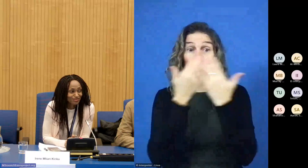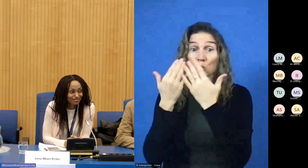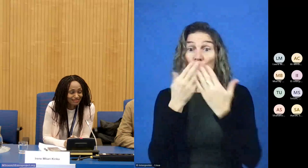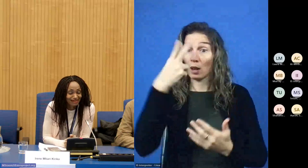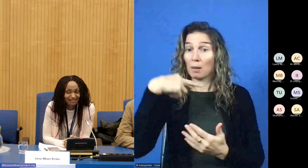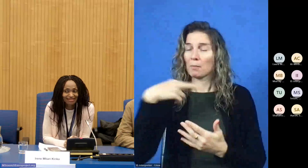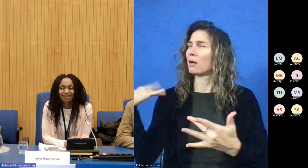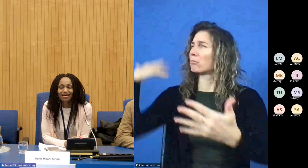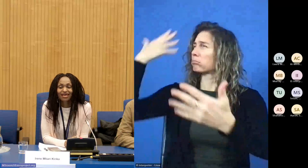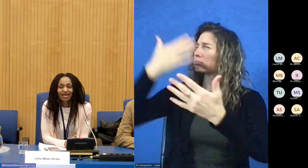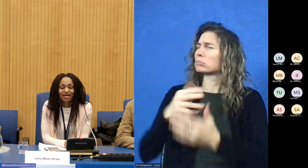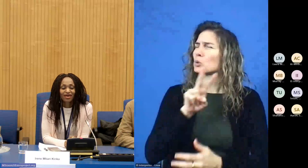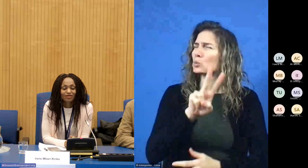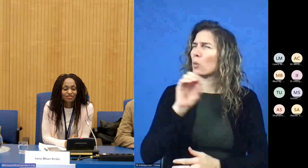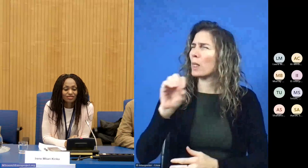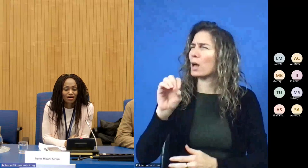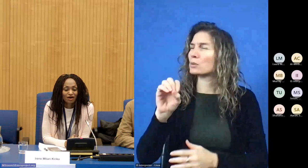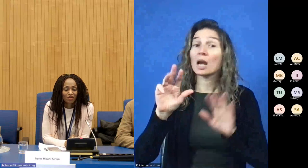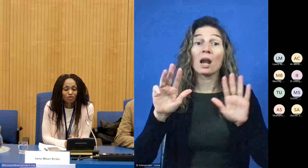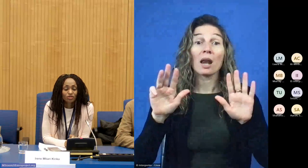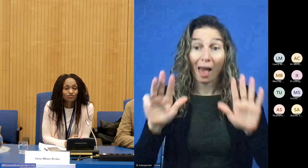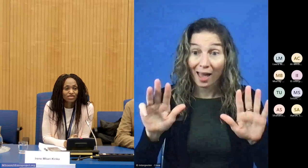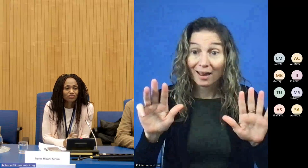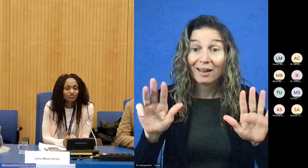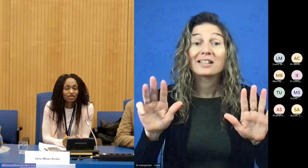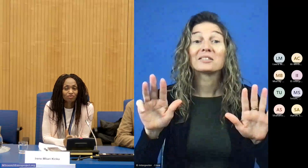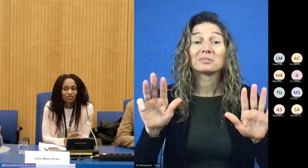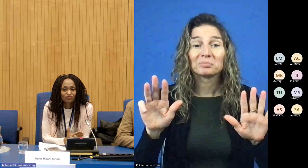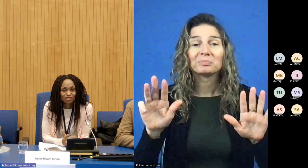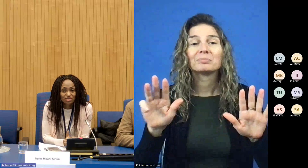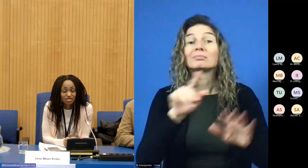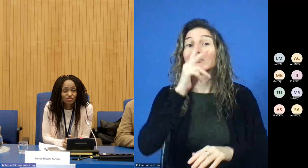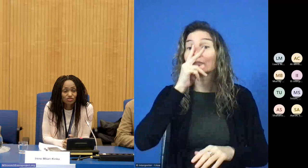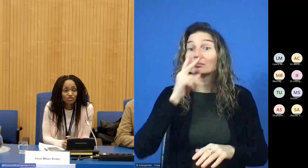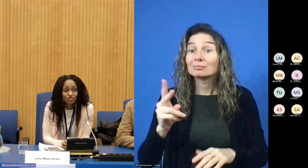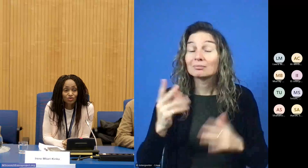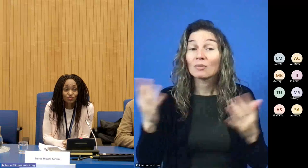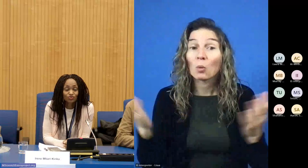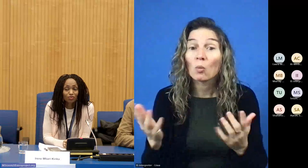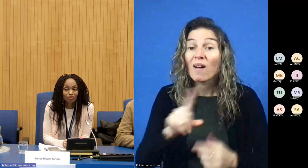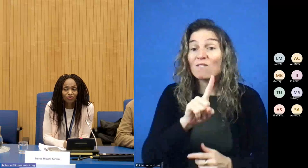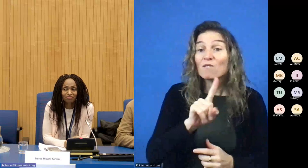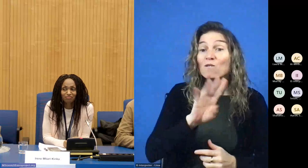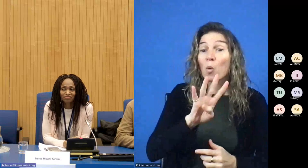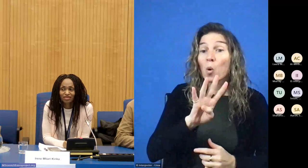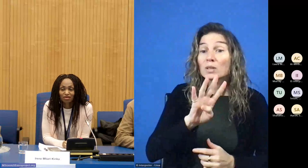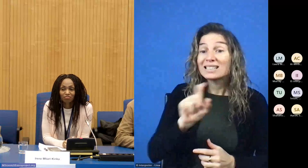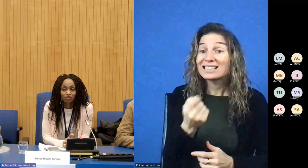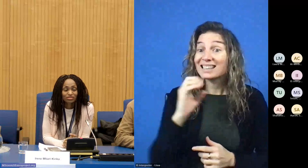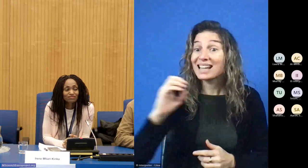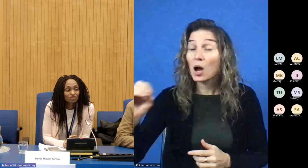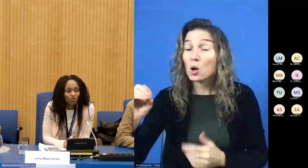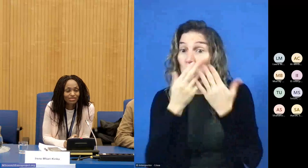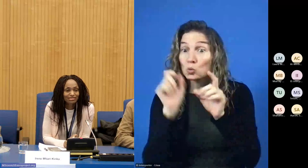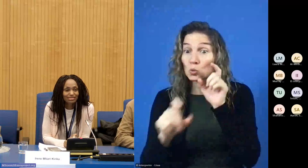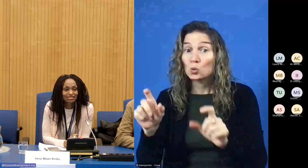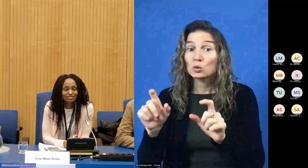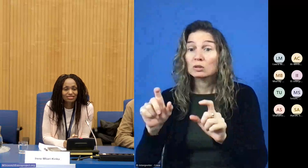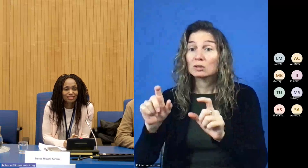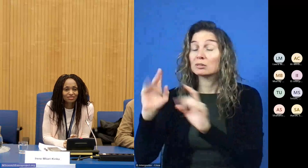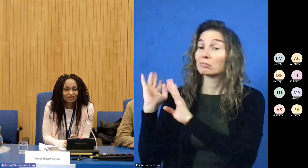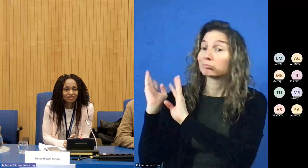2009. We've got more than 14,000 students going through our program. What's more exciting is that